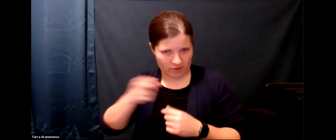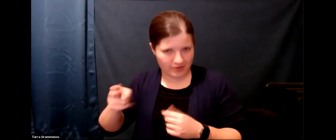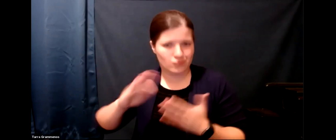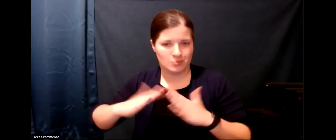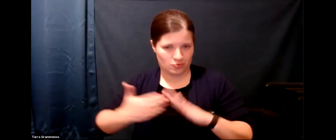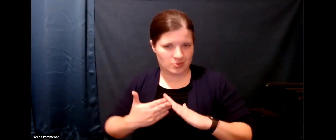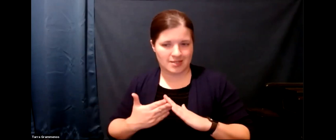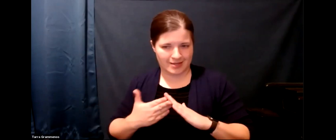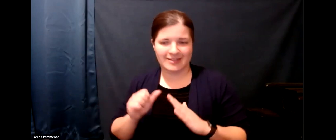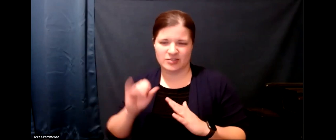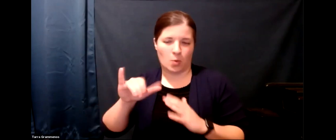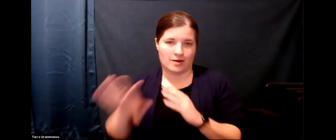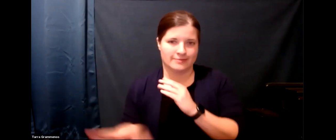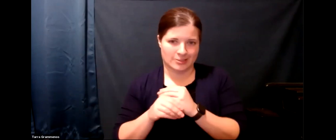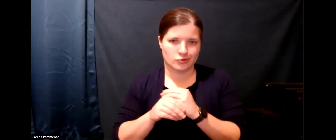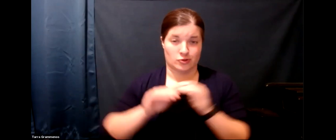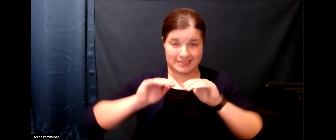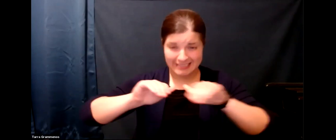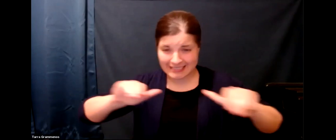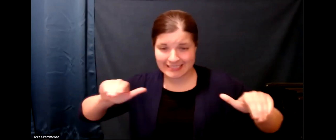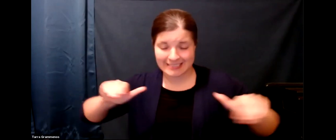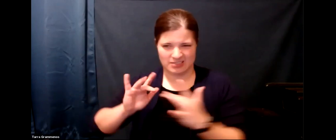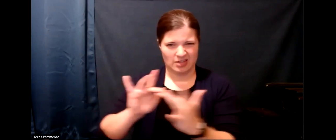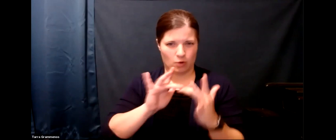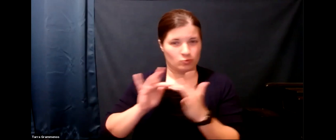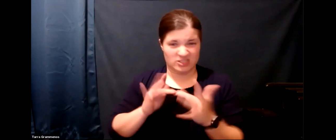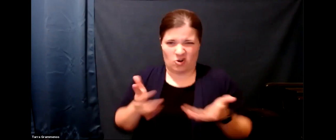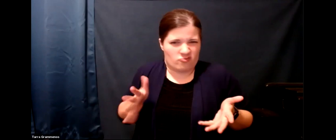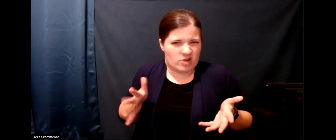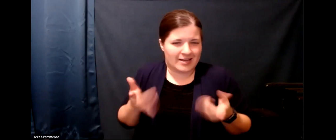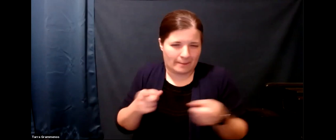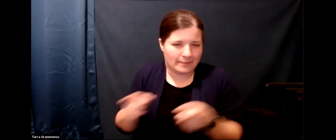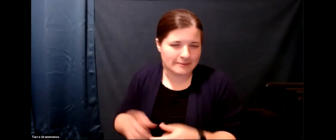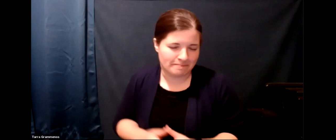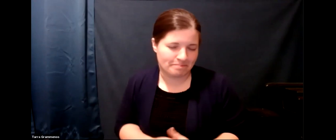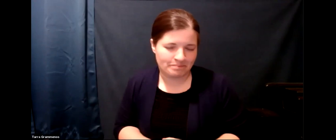So there's an additional resource for you.